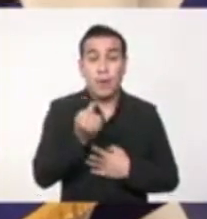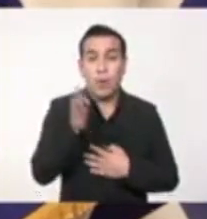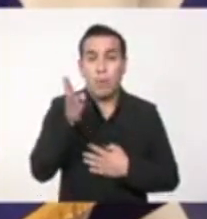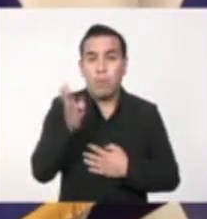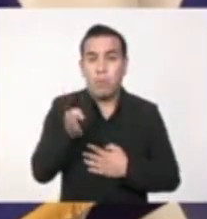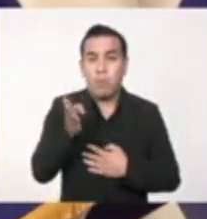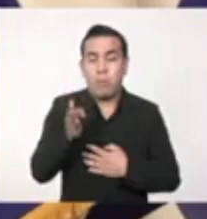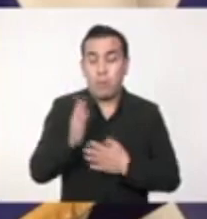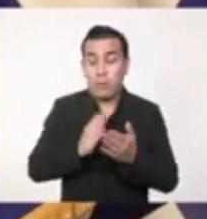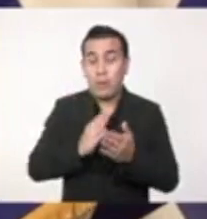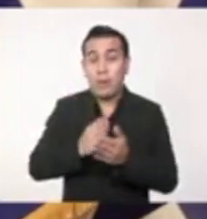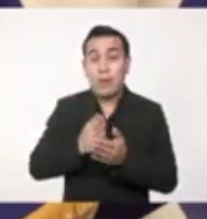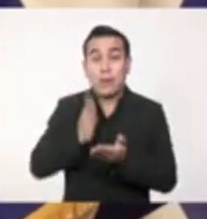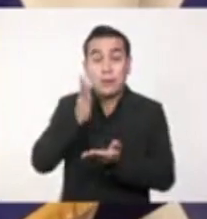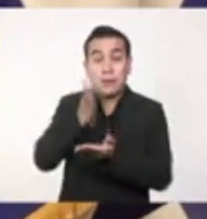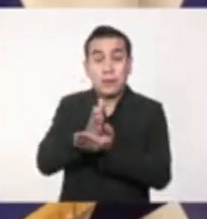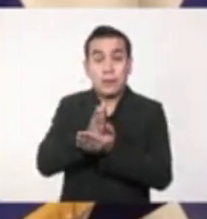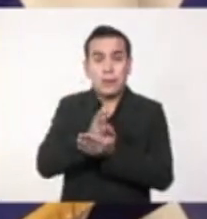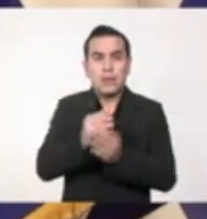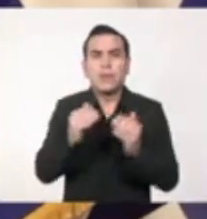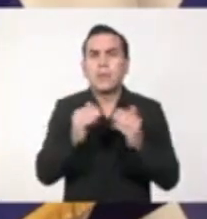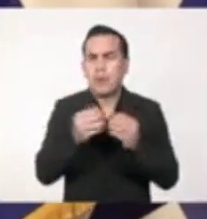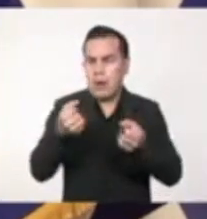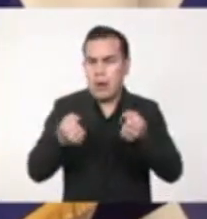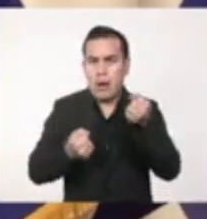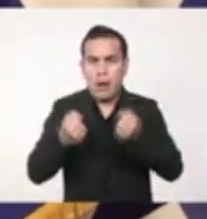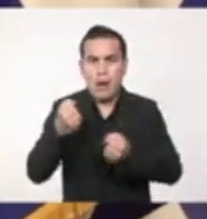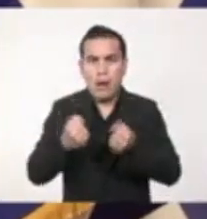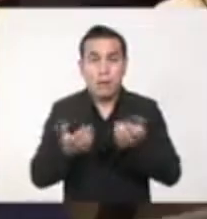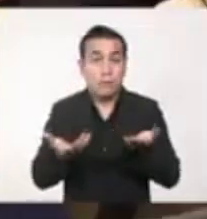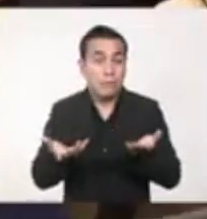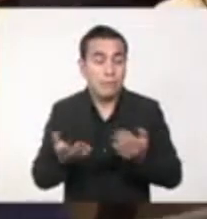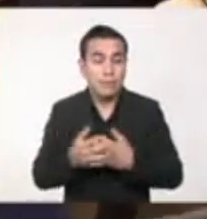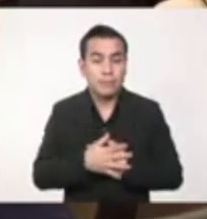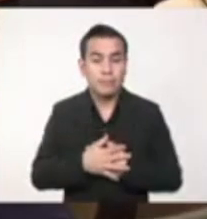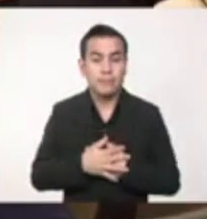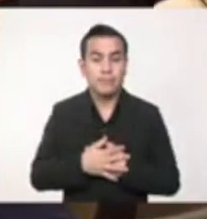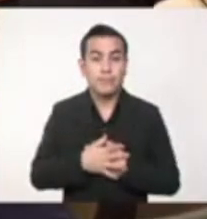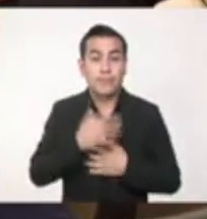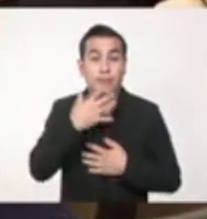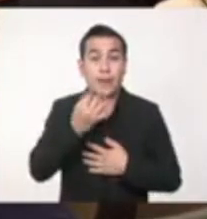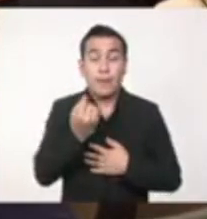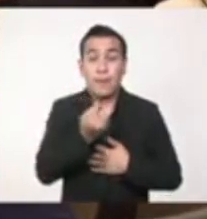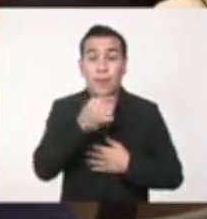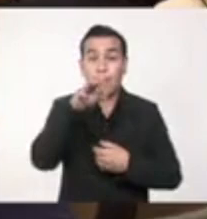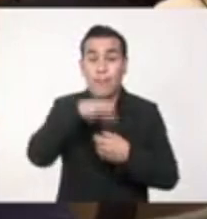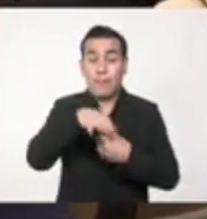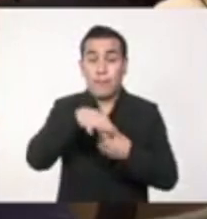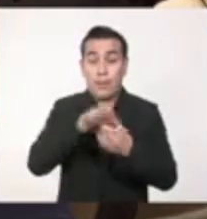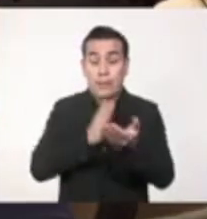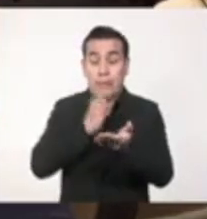people go home or in their cars in traffic who went to vote on February 28, that's the la